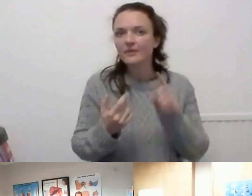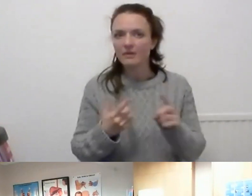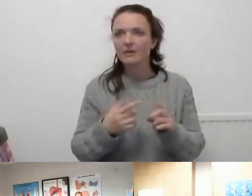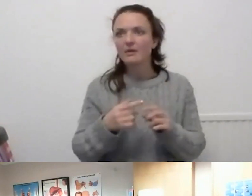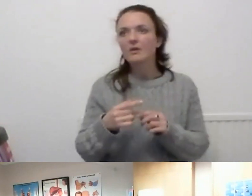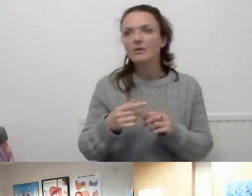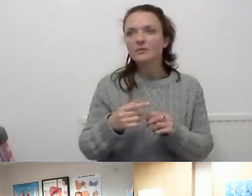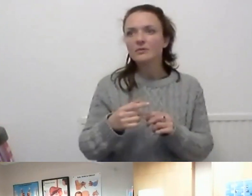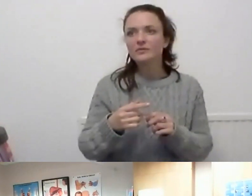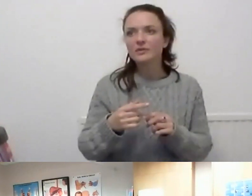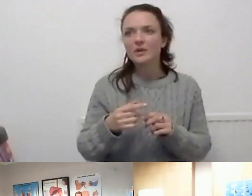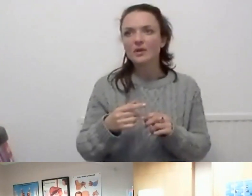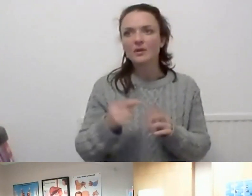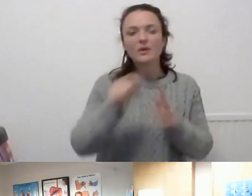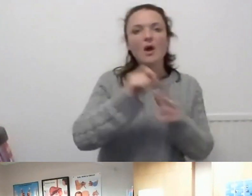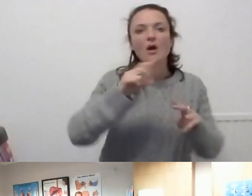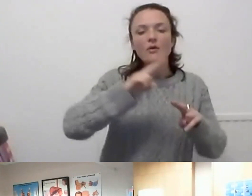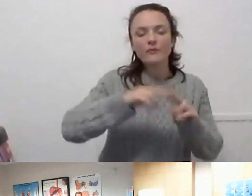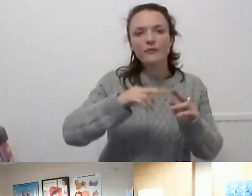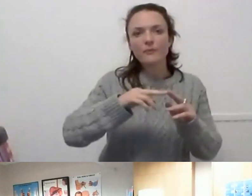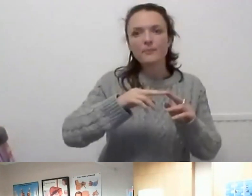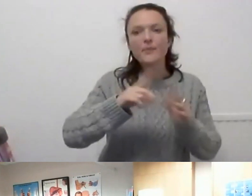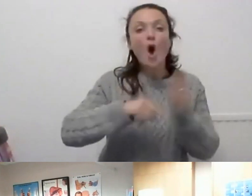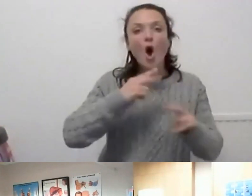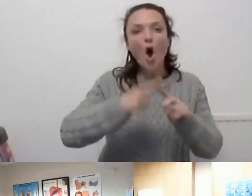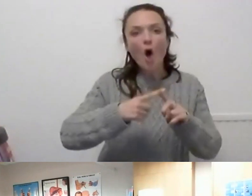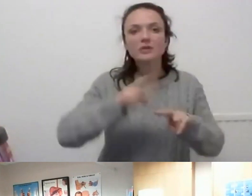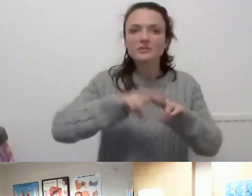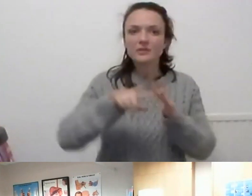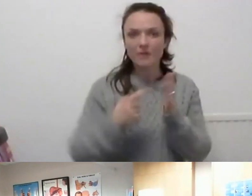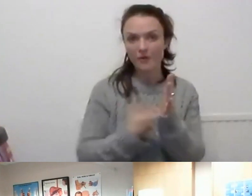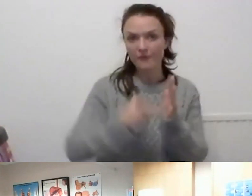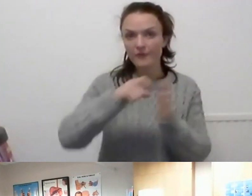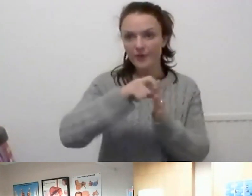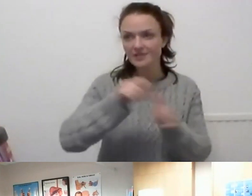the autoimmune conditions. And if you are taking what's called a biological therapy, and if you're